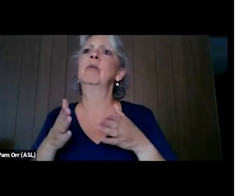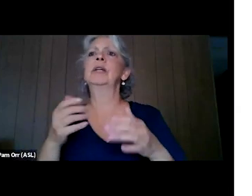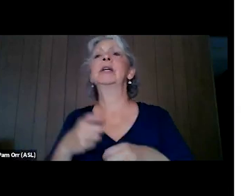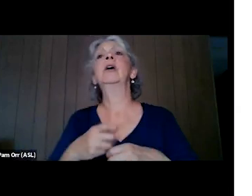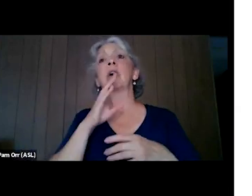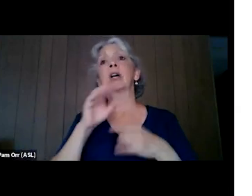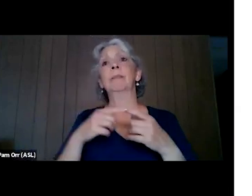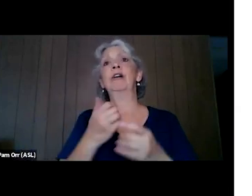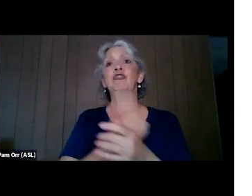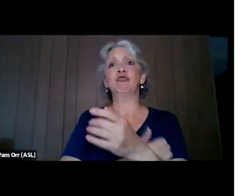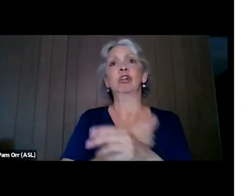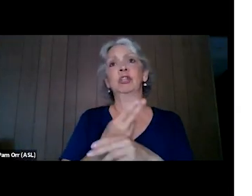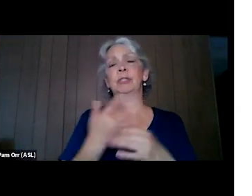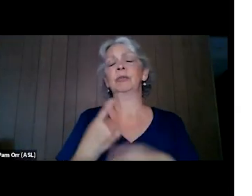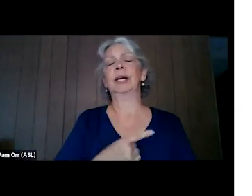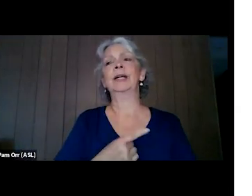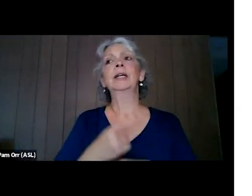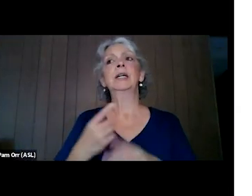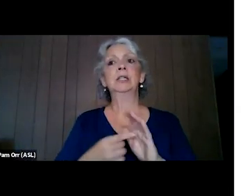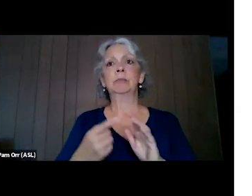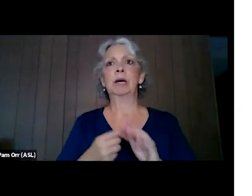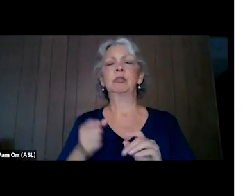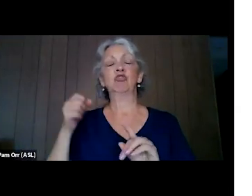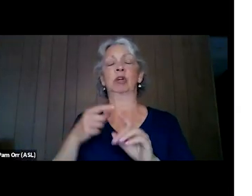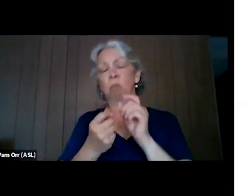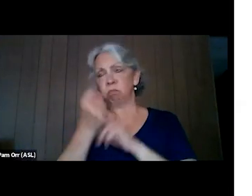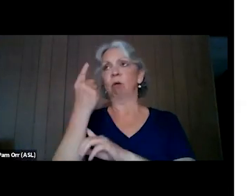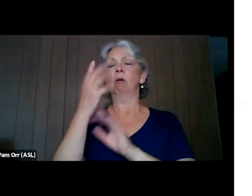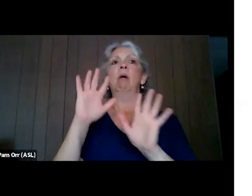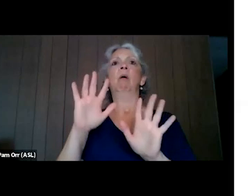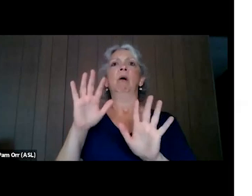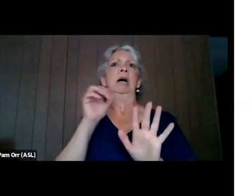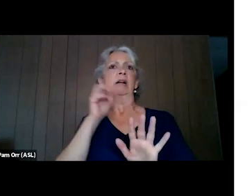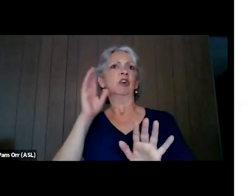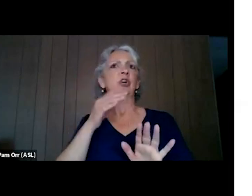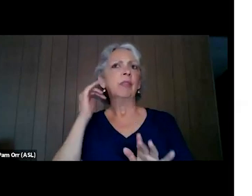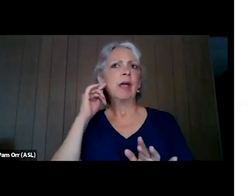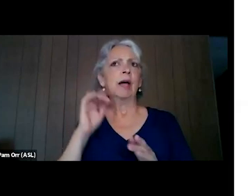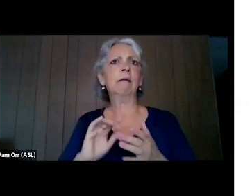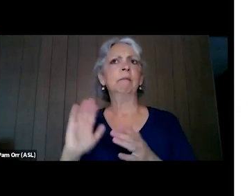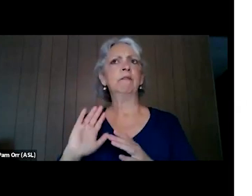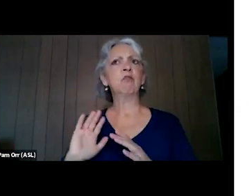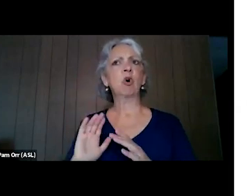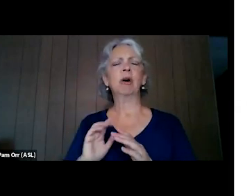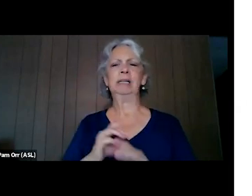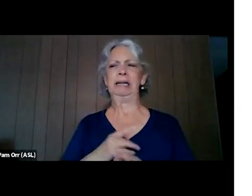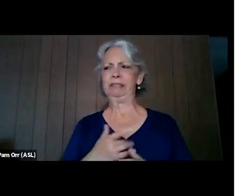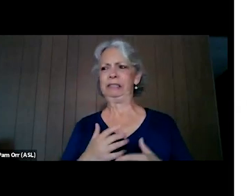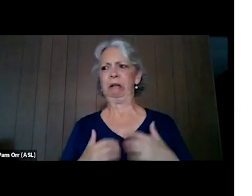This can sometimes bring things up that are unexpected. You can hear things that you haven't heard before or that make you feel a way you didn't expect to.